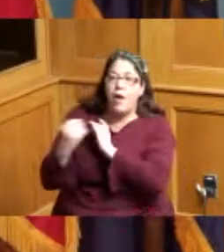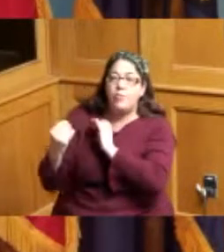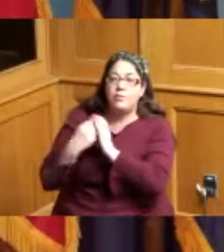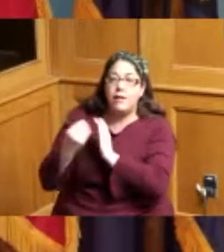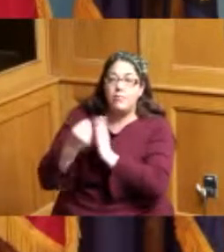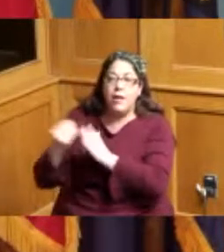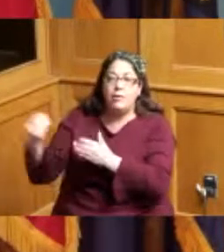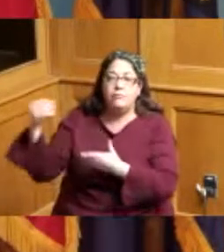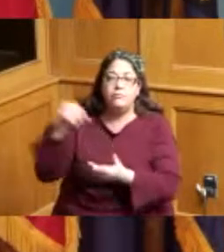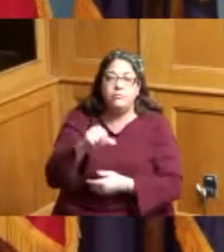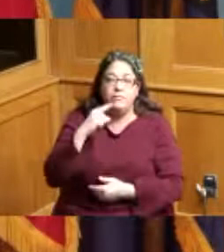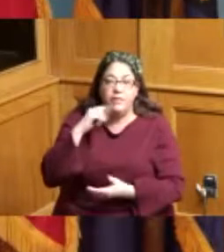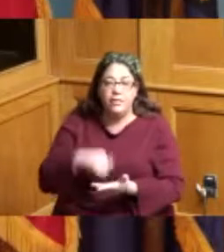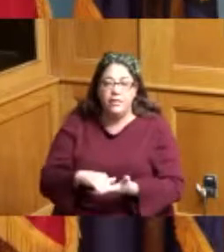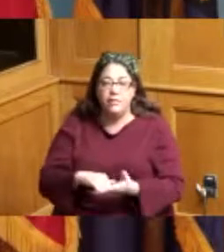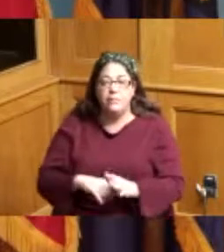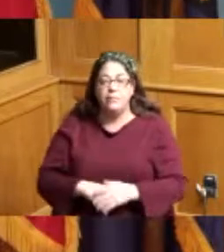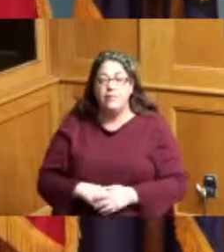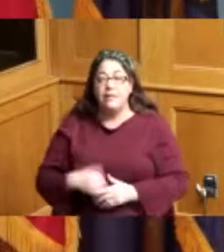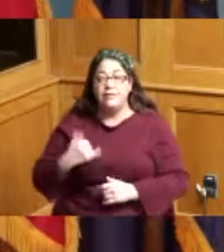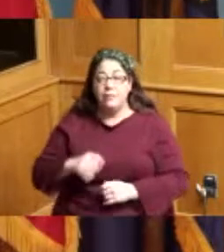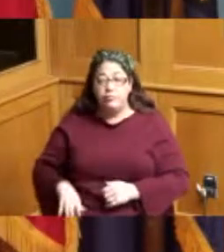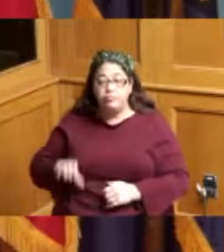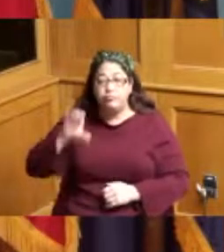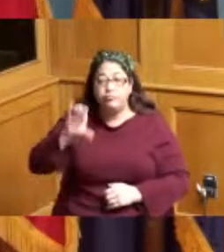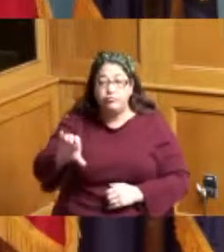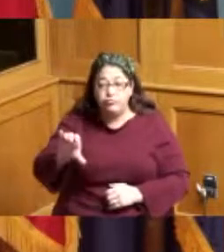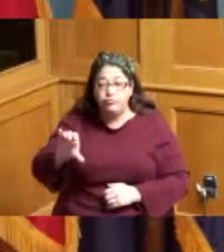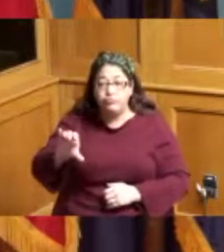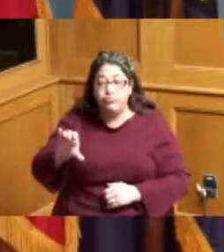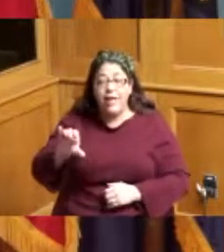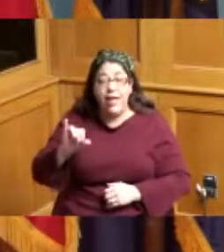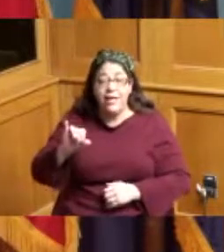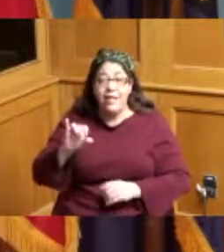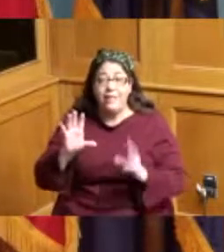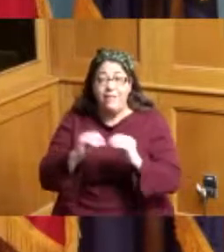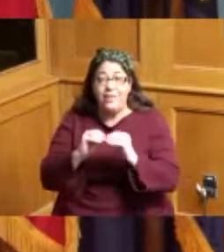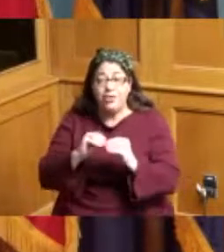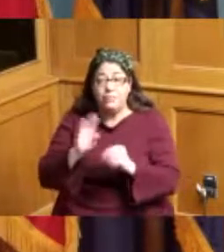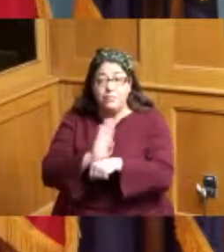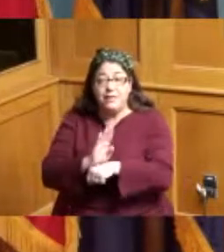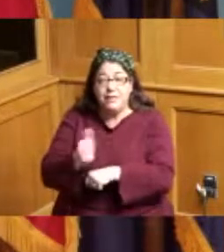we still gave tourism convention visitors build two million dollars to do some advertising